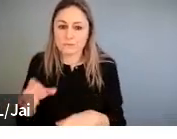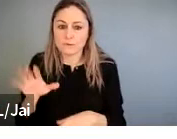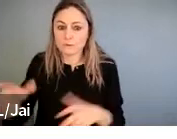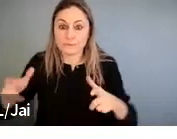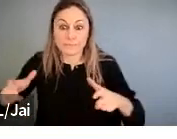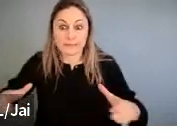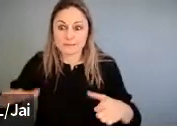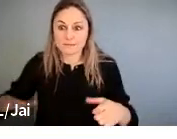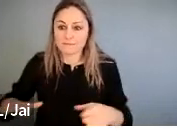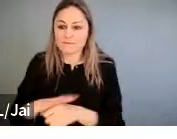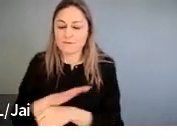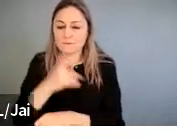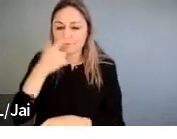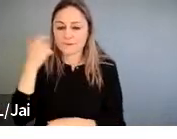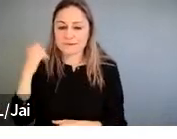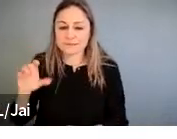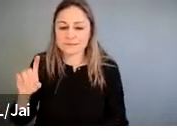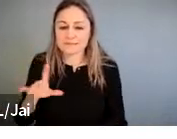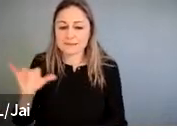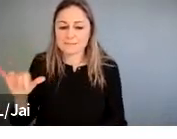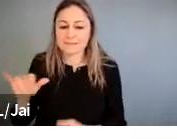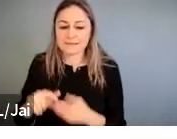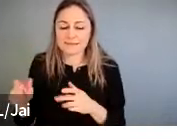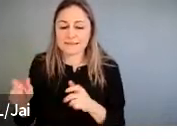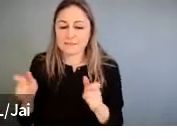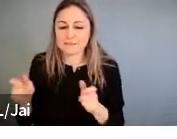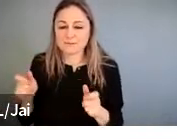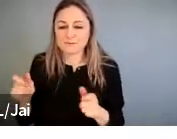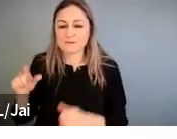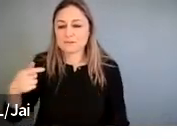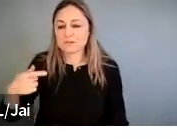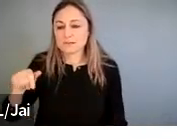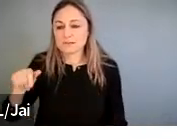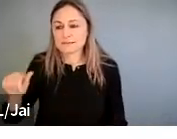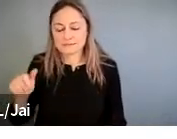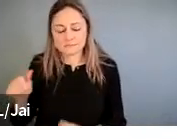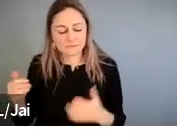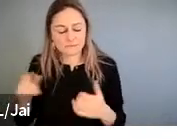by being the deputy administrator of GSA. You have really led the Access Board over the last